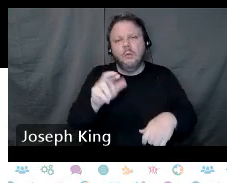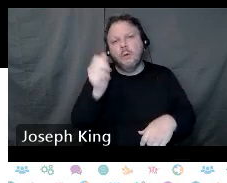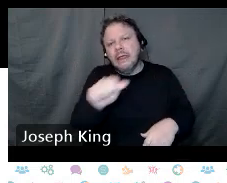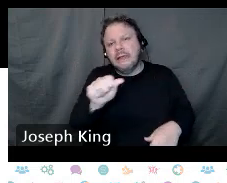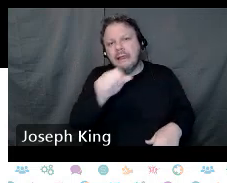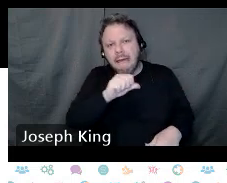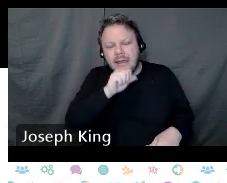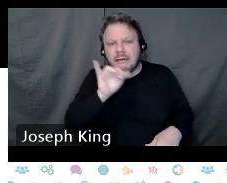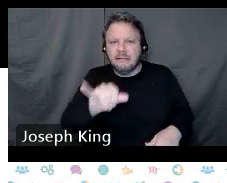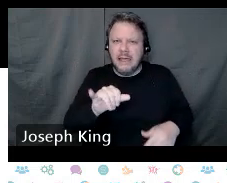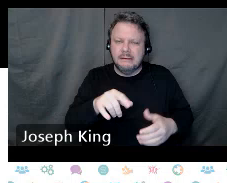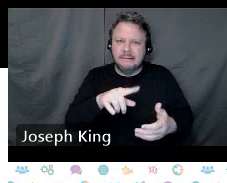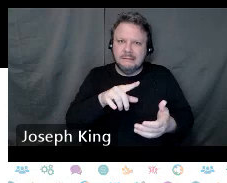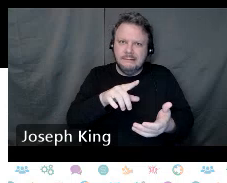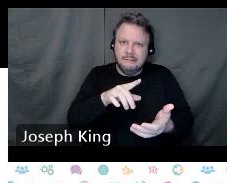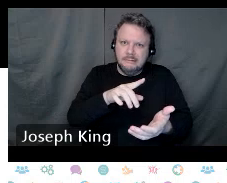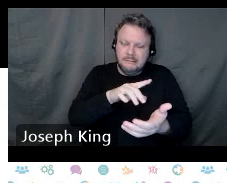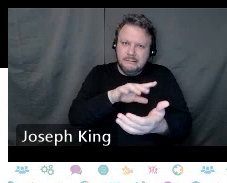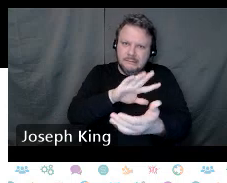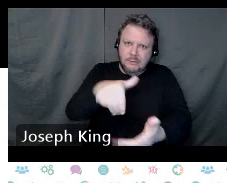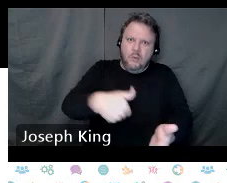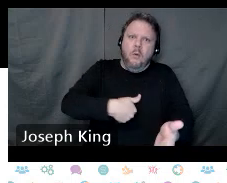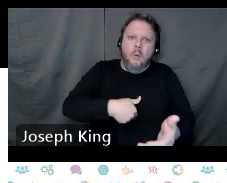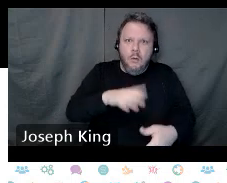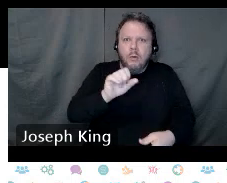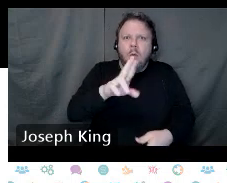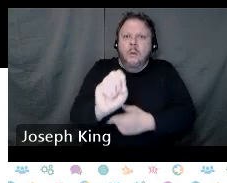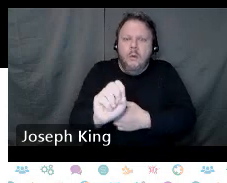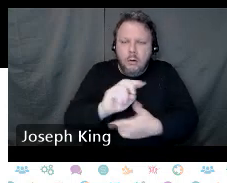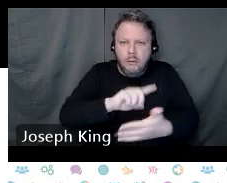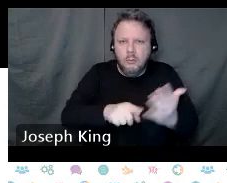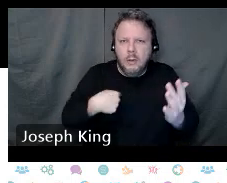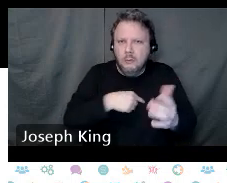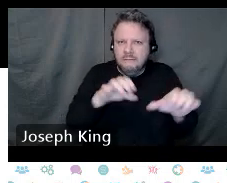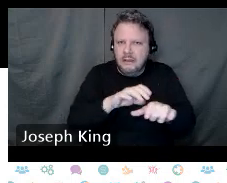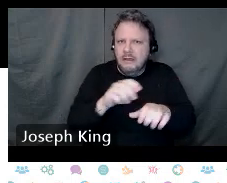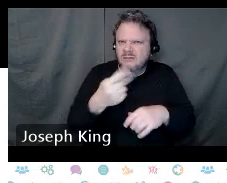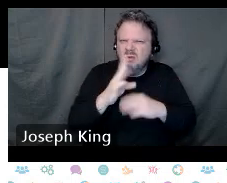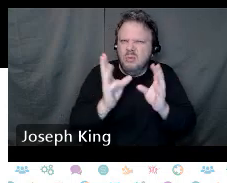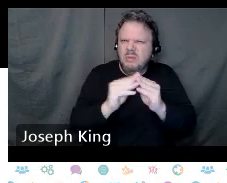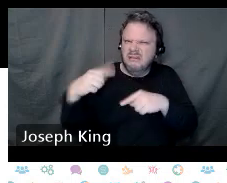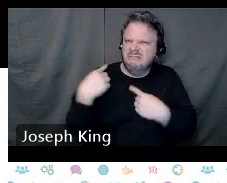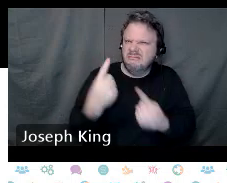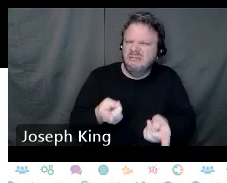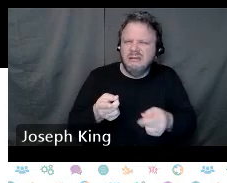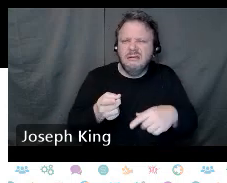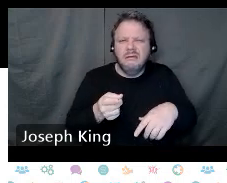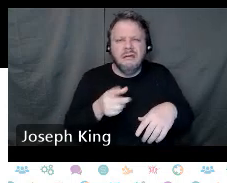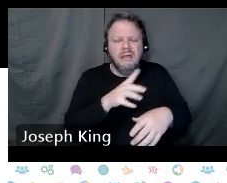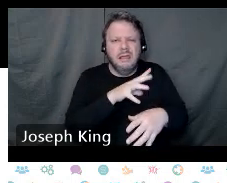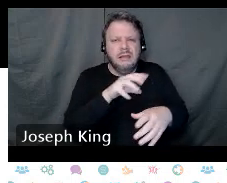And that's the the really core of what we've been doing for our last couple of meetings, including getting some some presentations